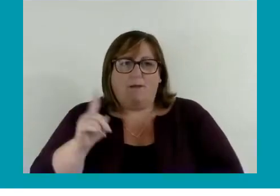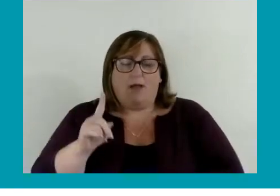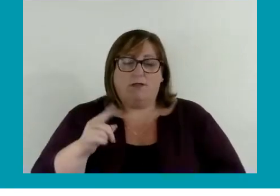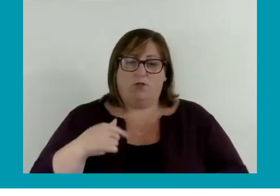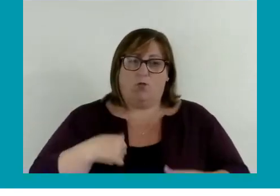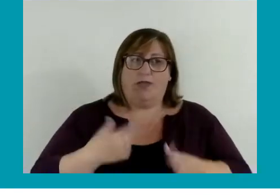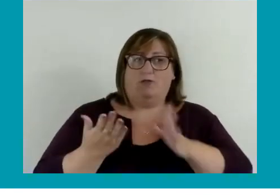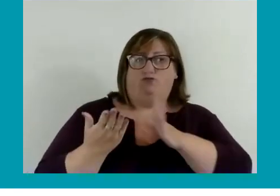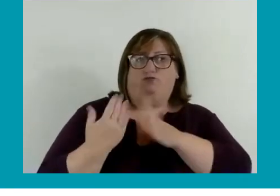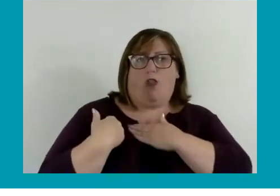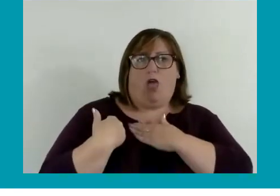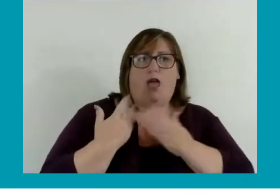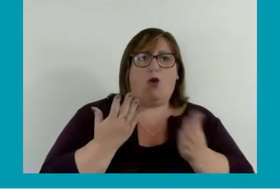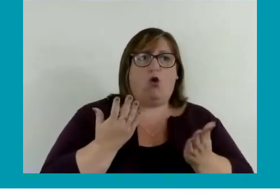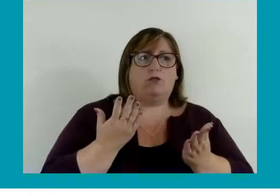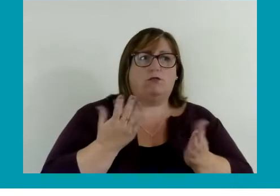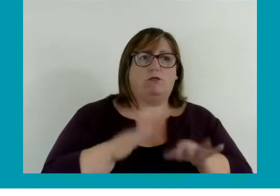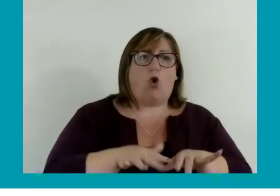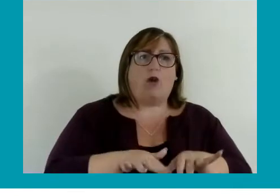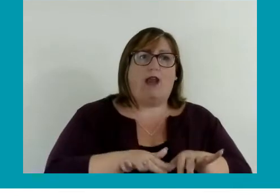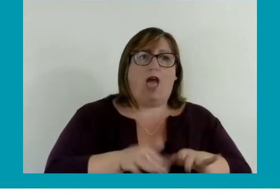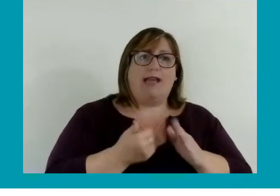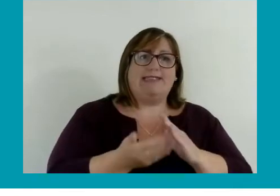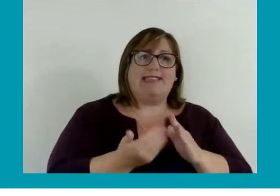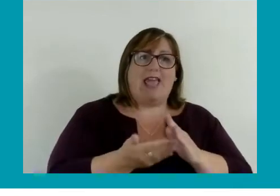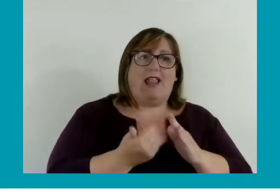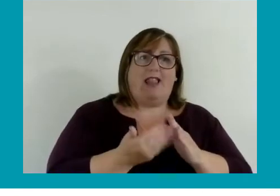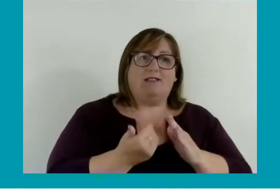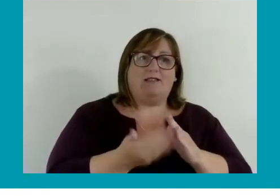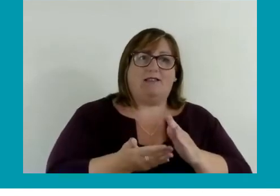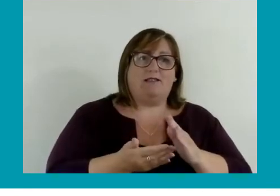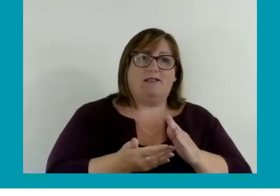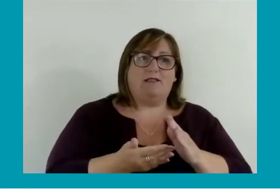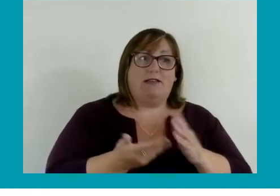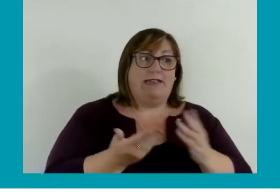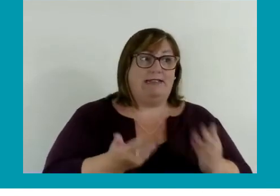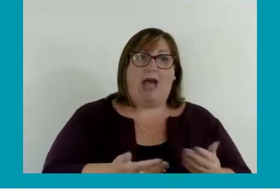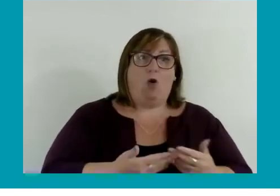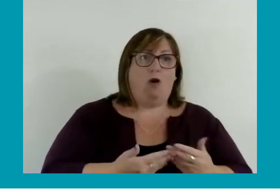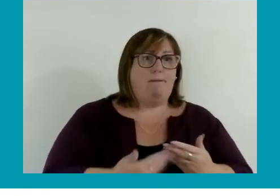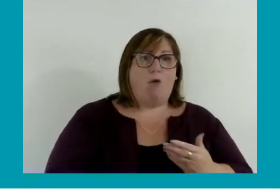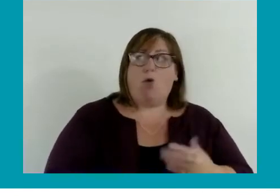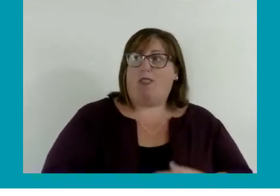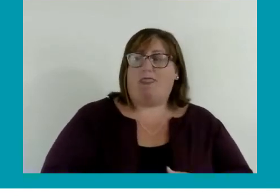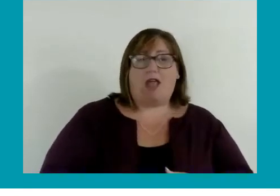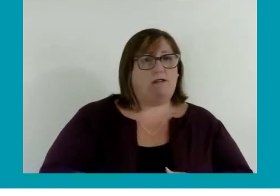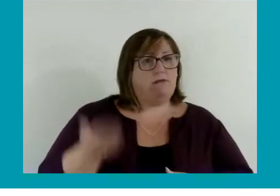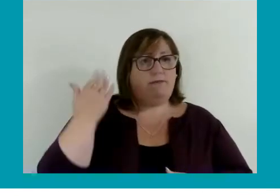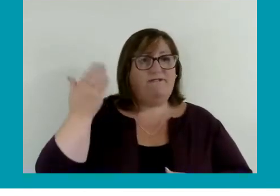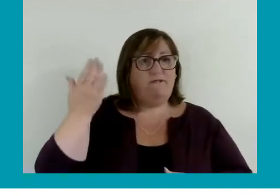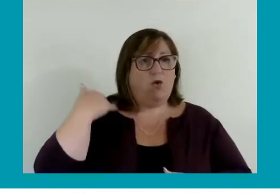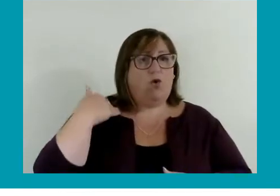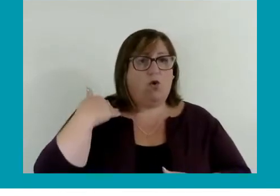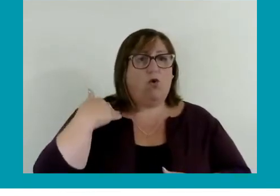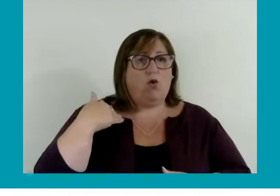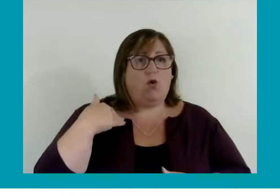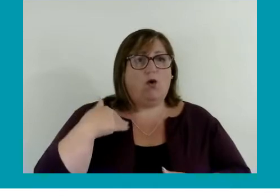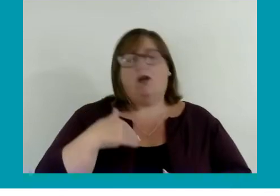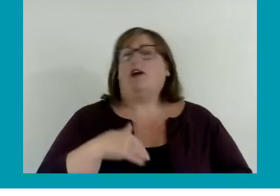now more than ever so we have a whole team behind that pushing that forward I'm hoping after today